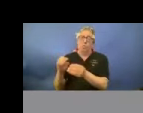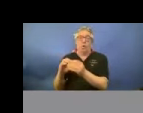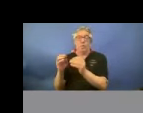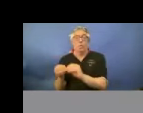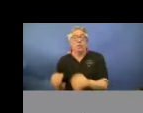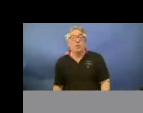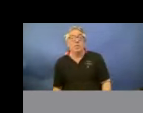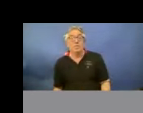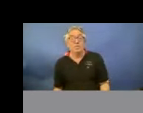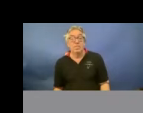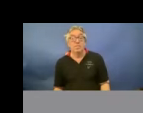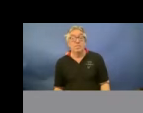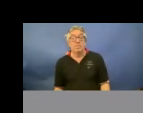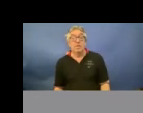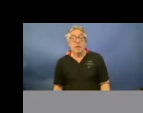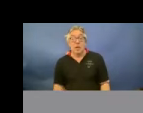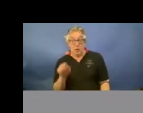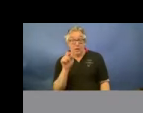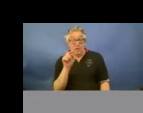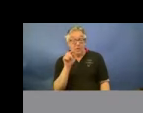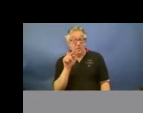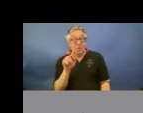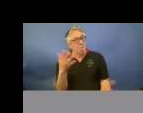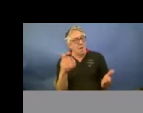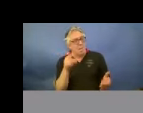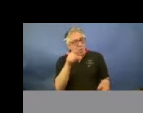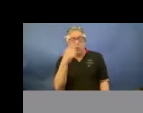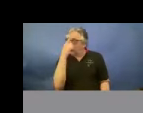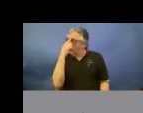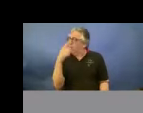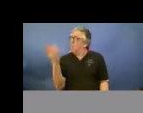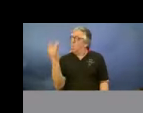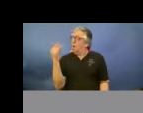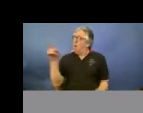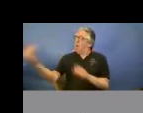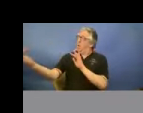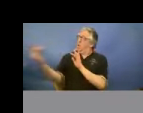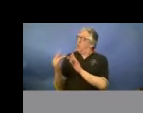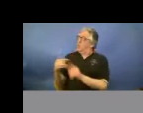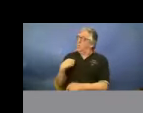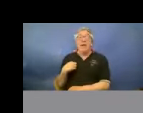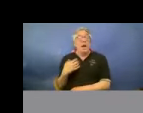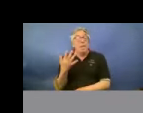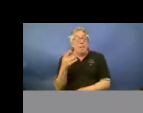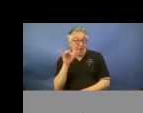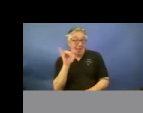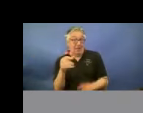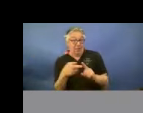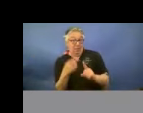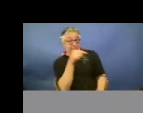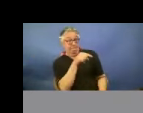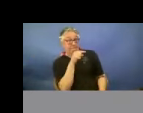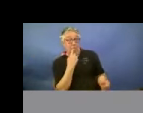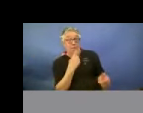coming from here, from the Global Refugee Forum, and an action that has a consequence,